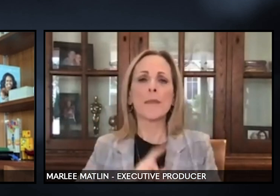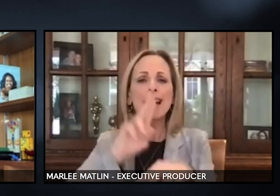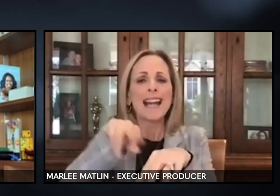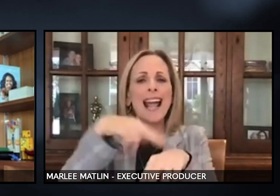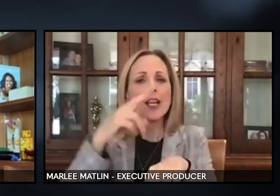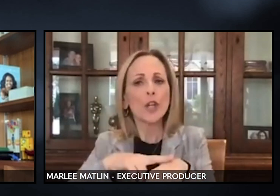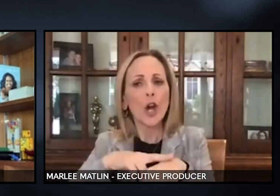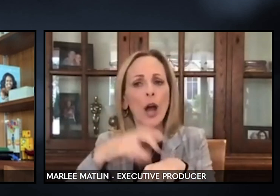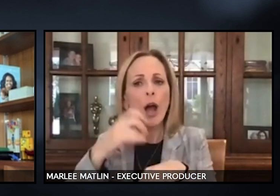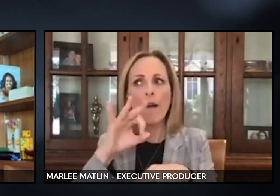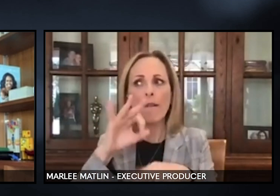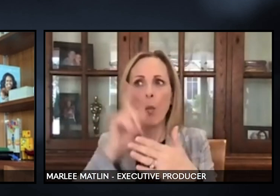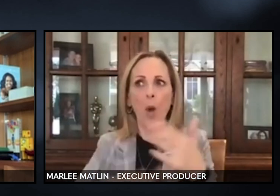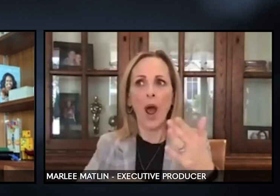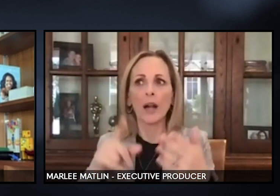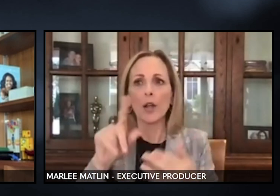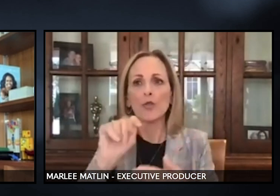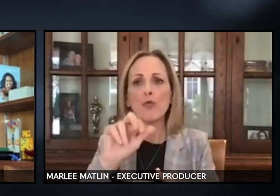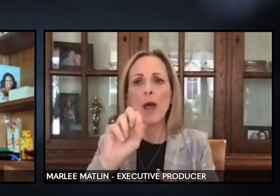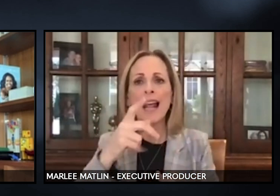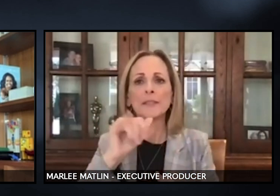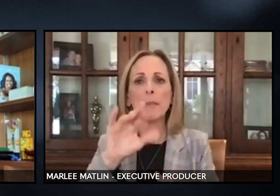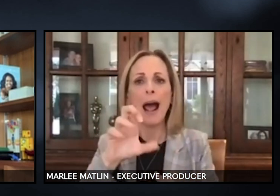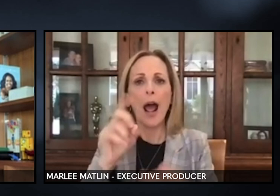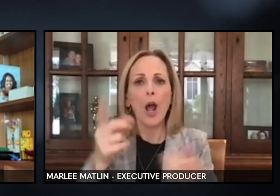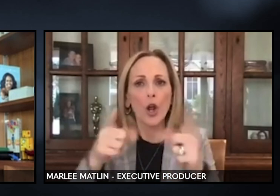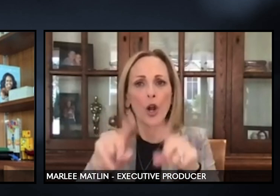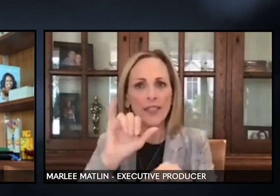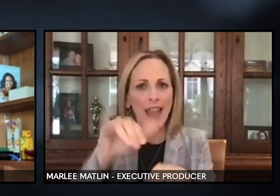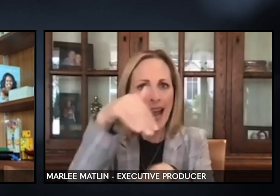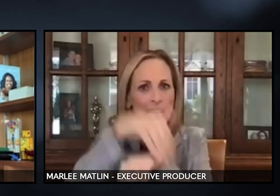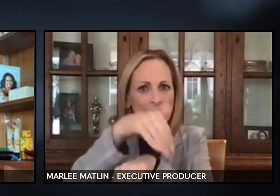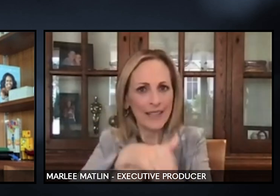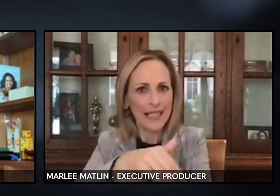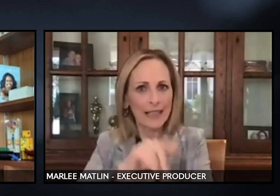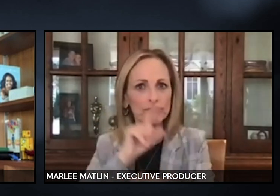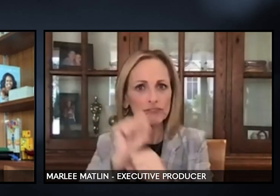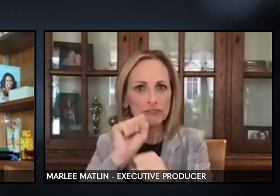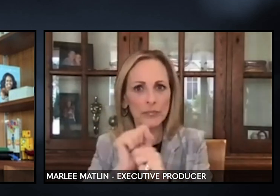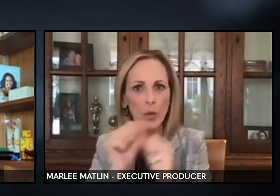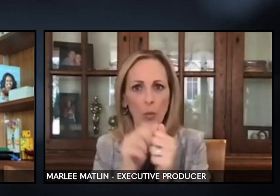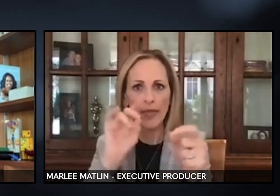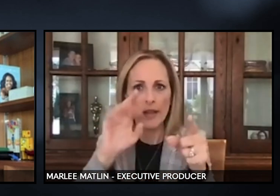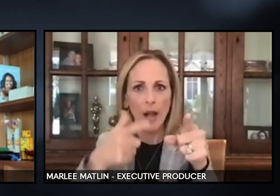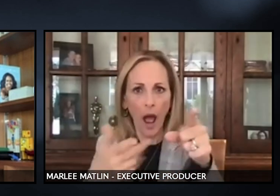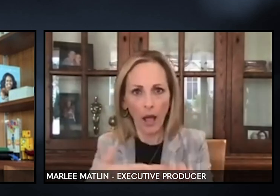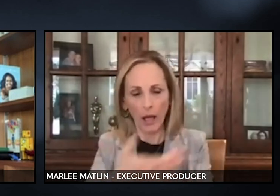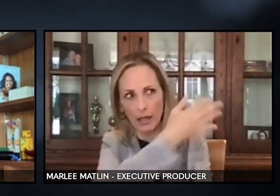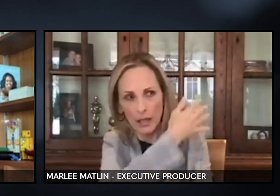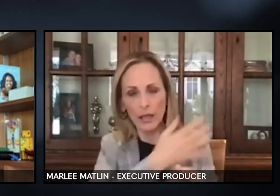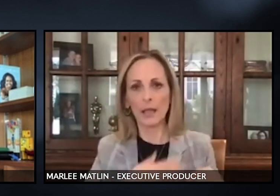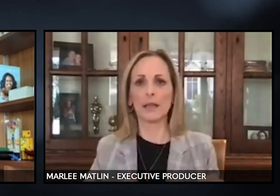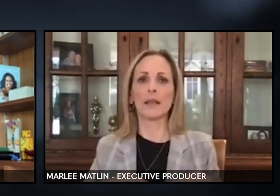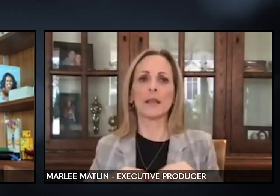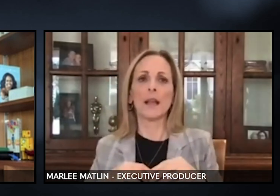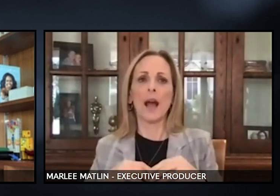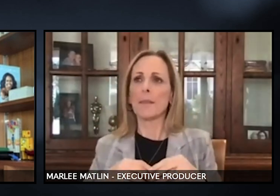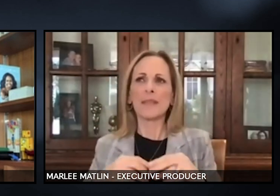because, we look at not only what they were saying, but we could see the humanness of them and, the fact that they're meeting and then, you know, what